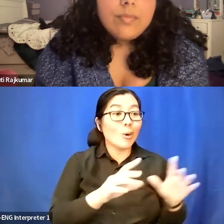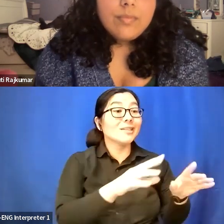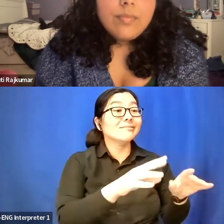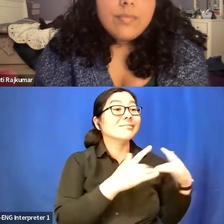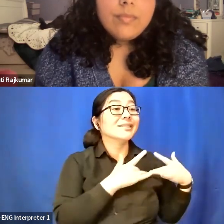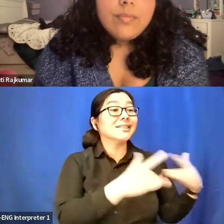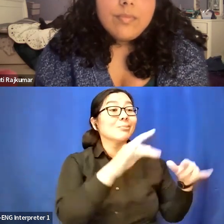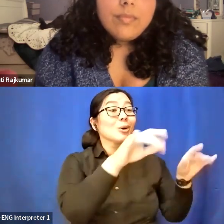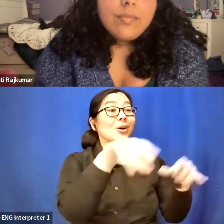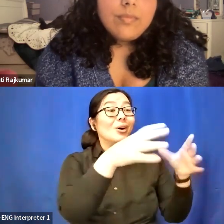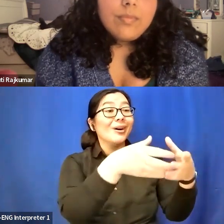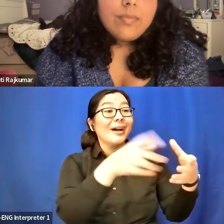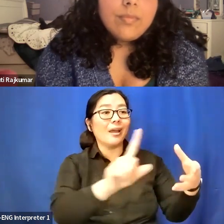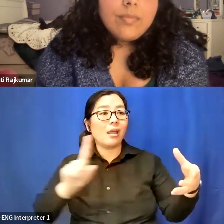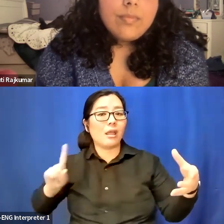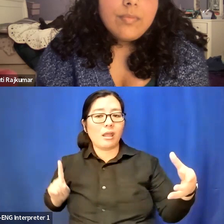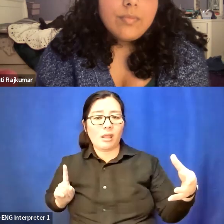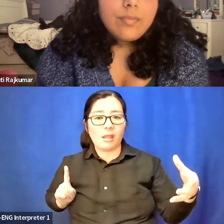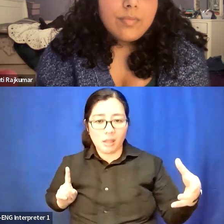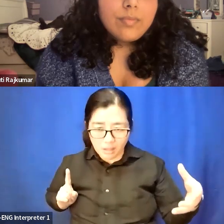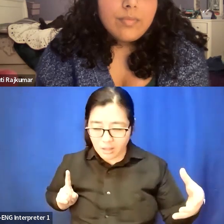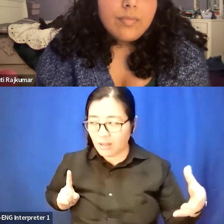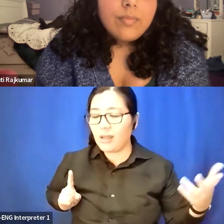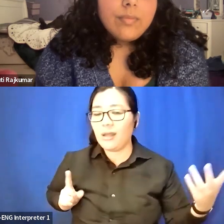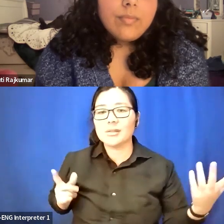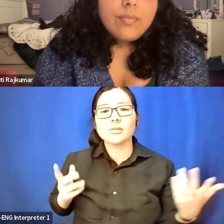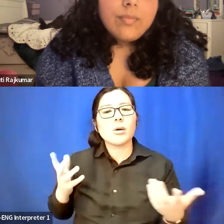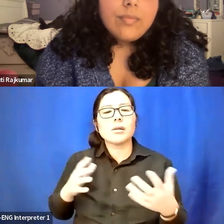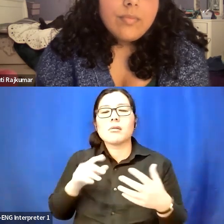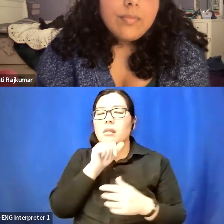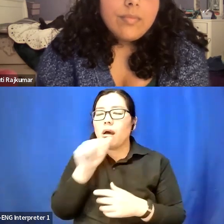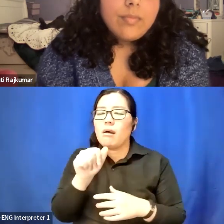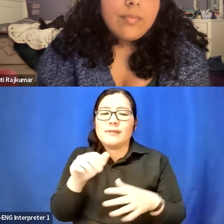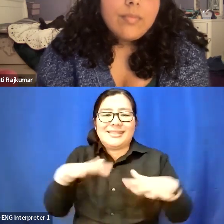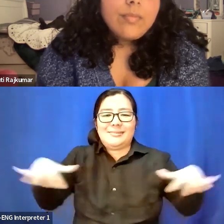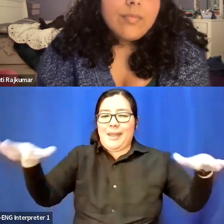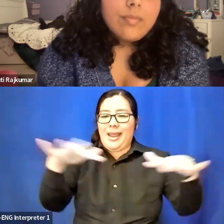And so I would love for youth to have like a space for them to connect with